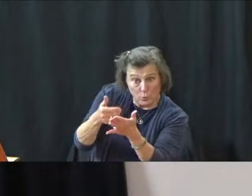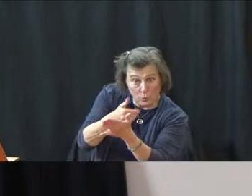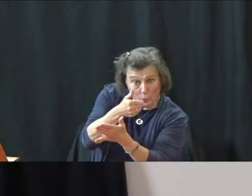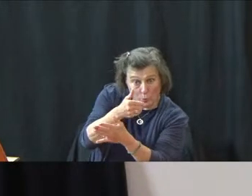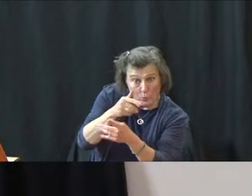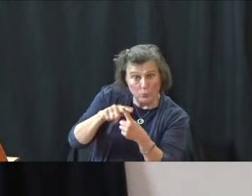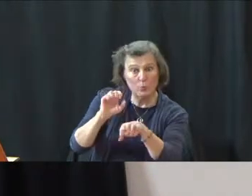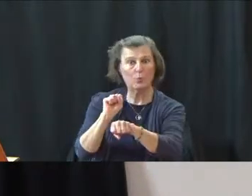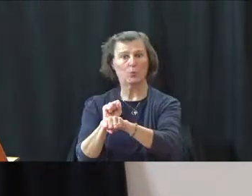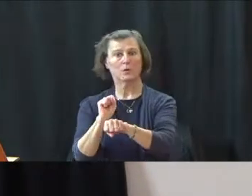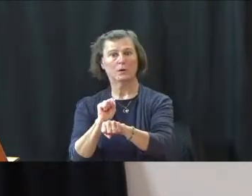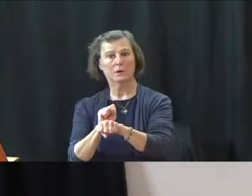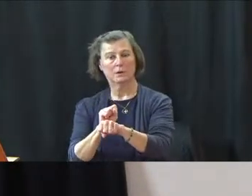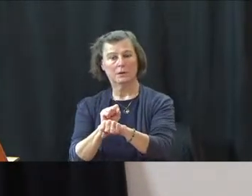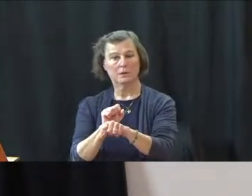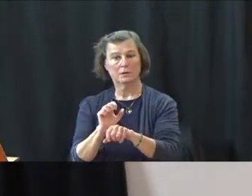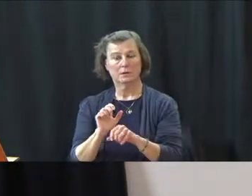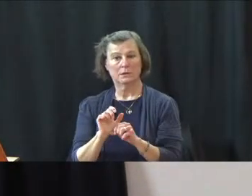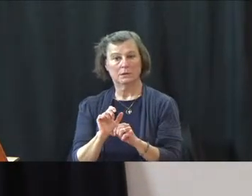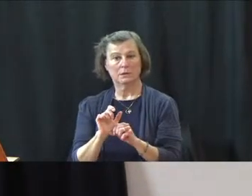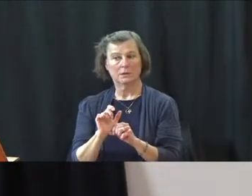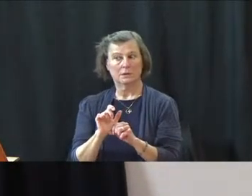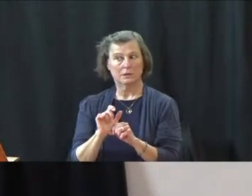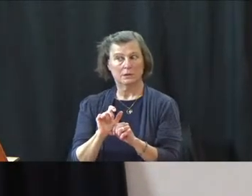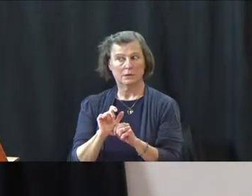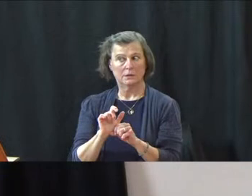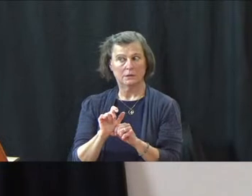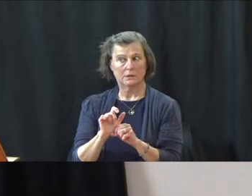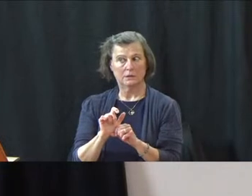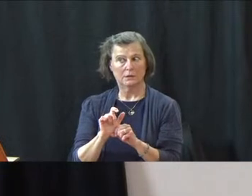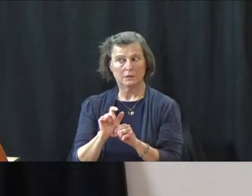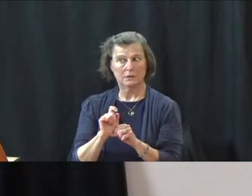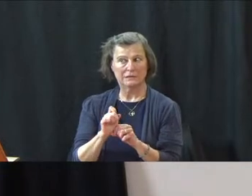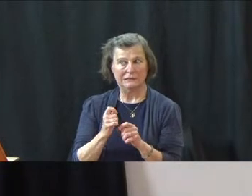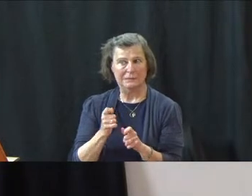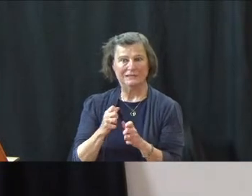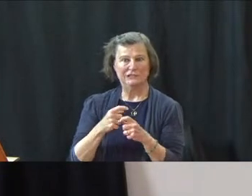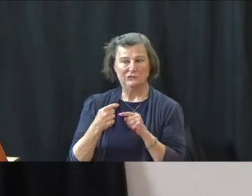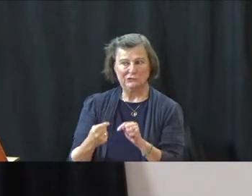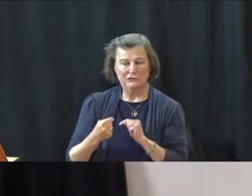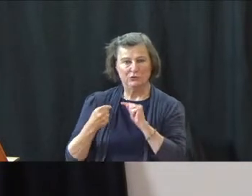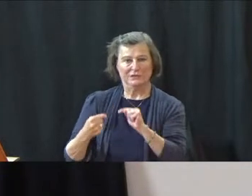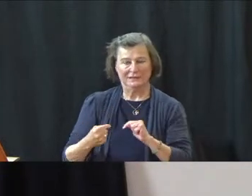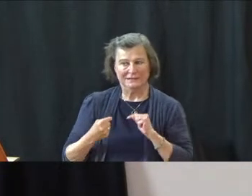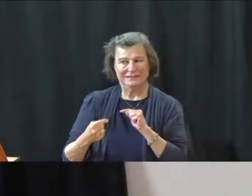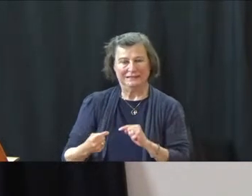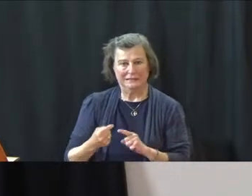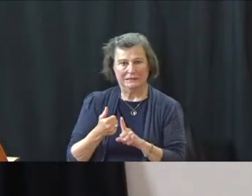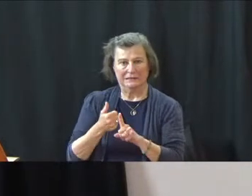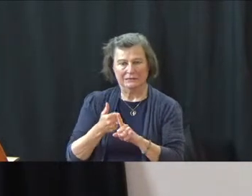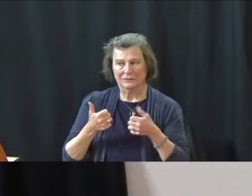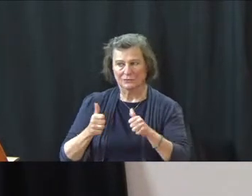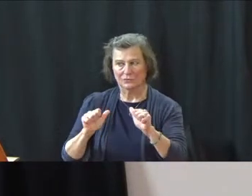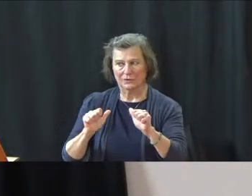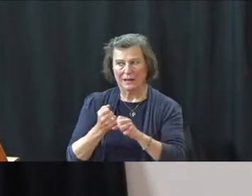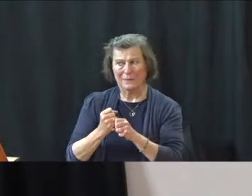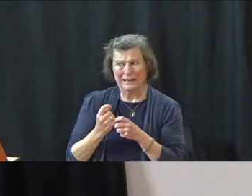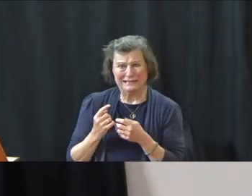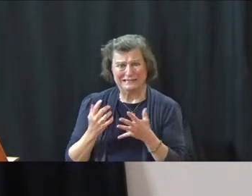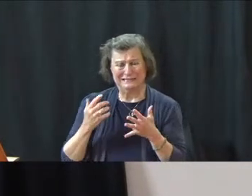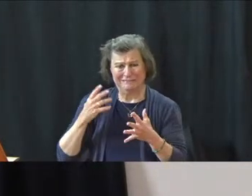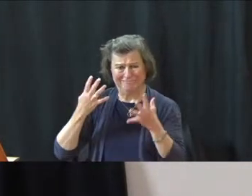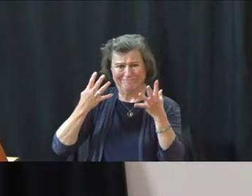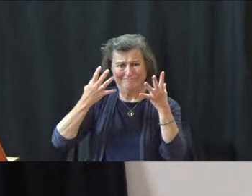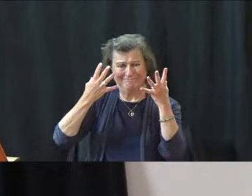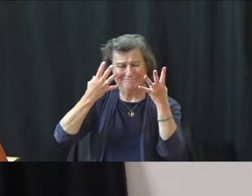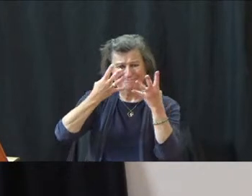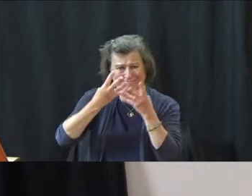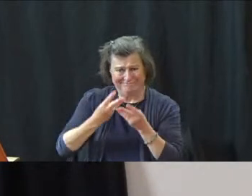He's sweating, struggling, trying to make it all work.